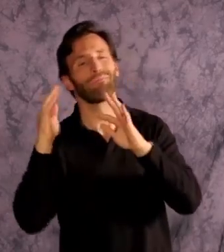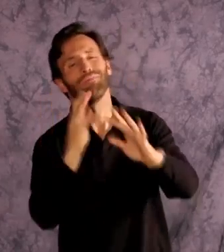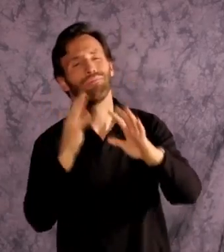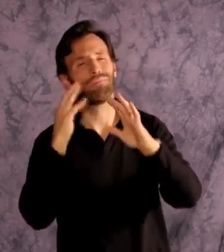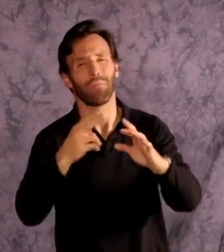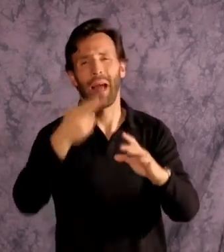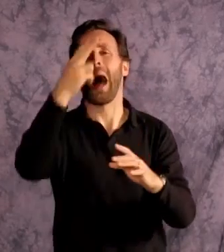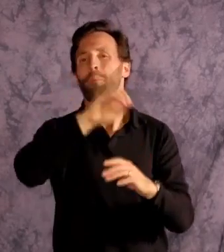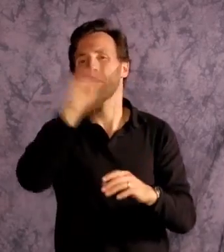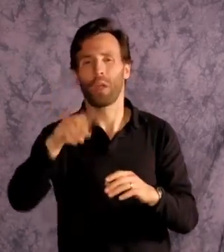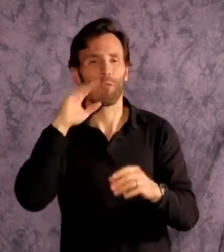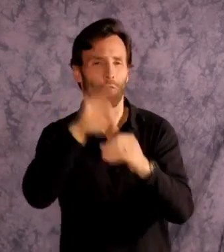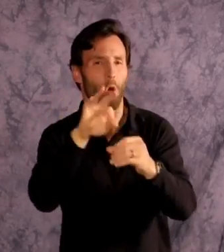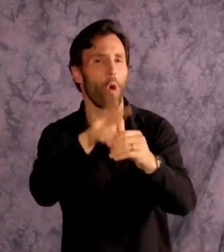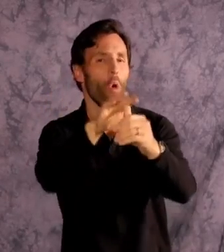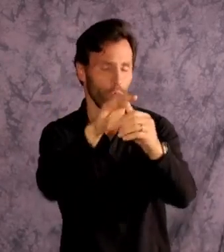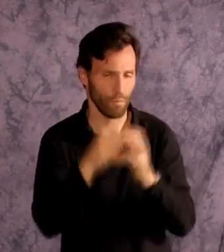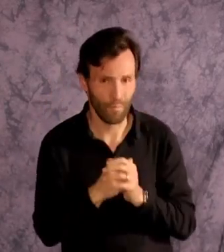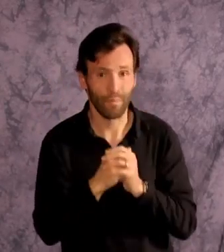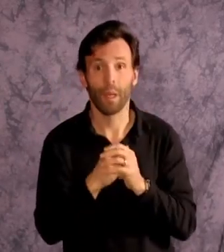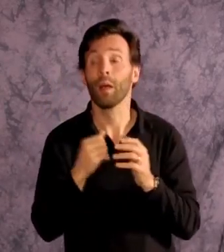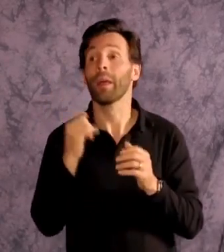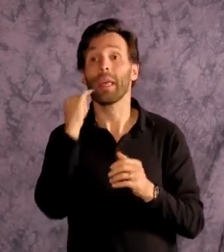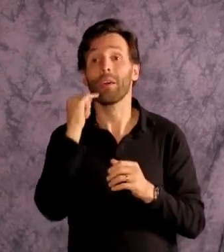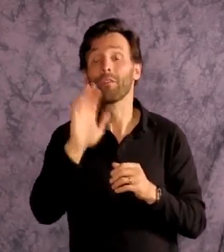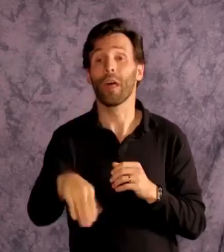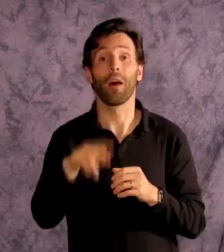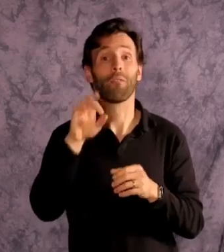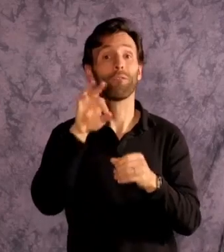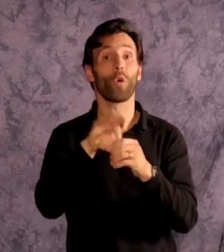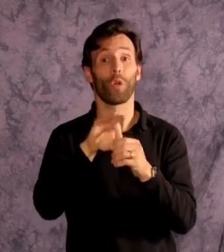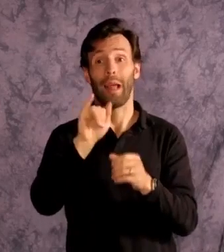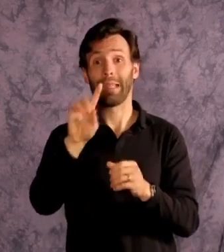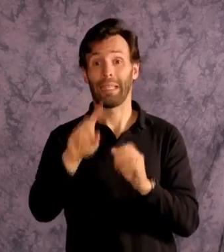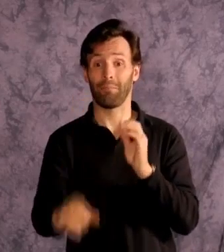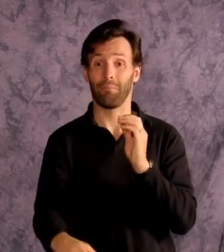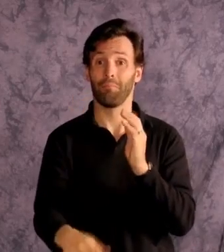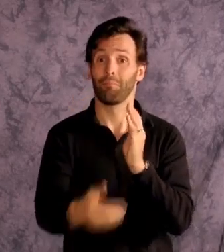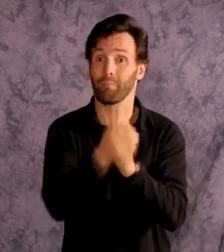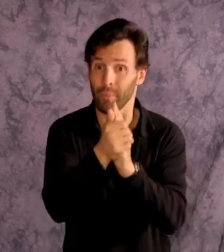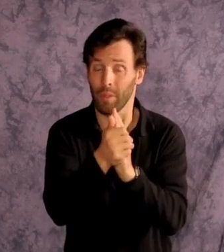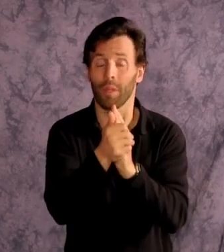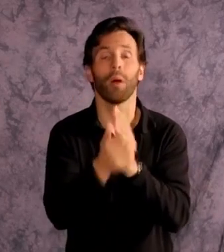that make Minnesota a national model.